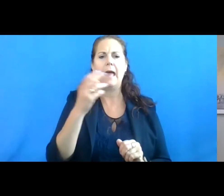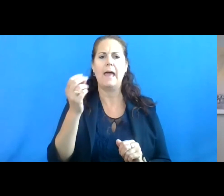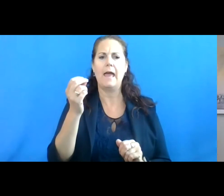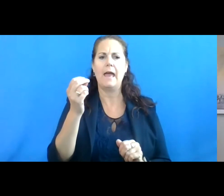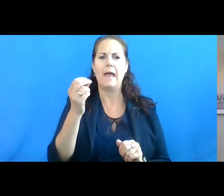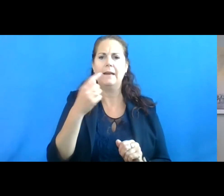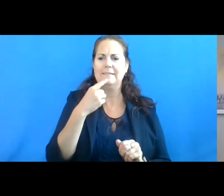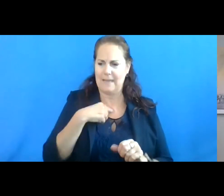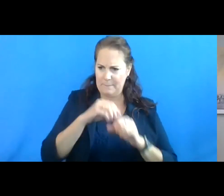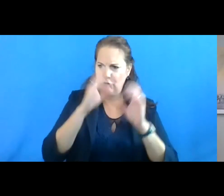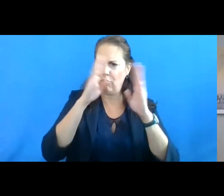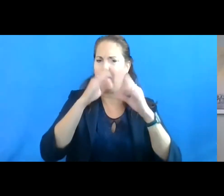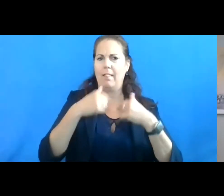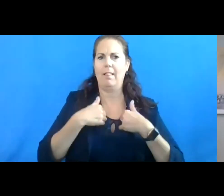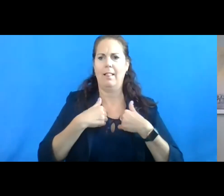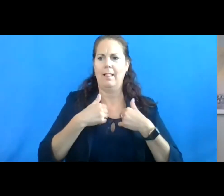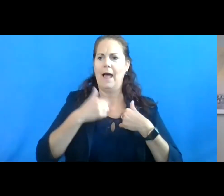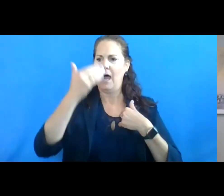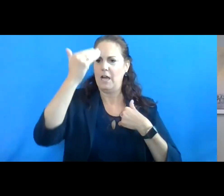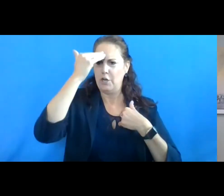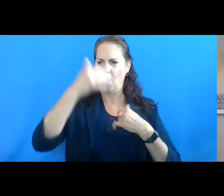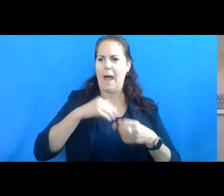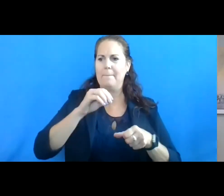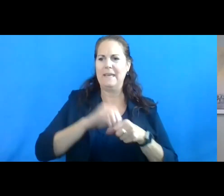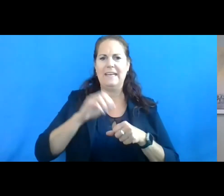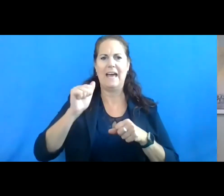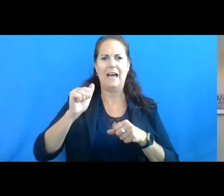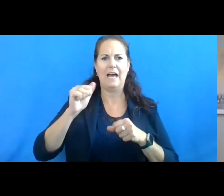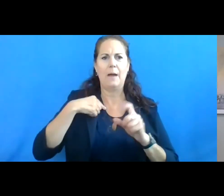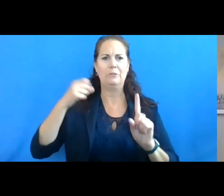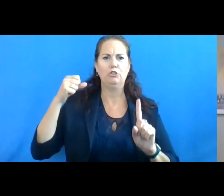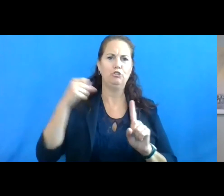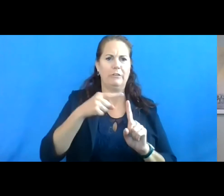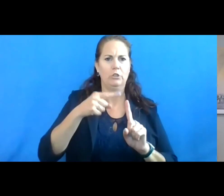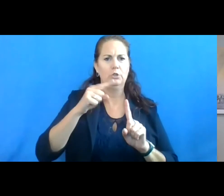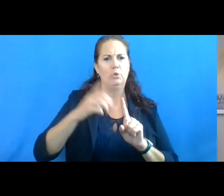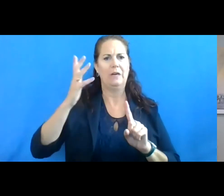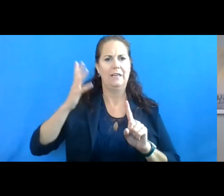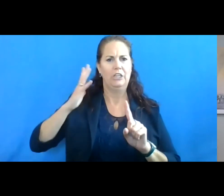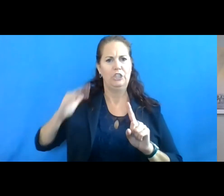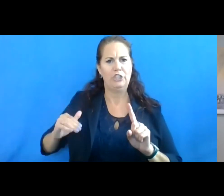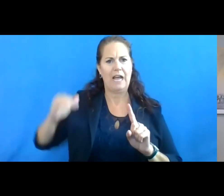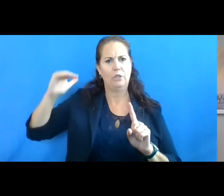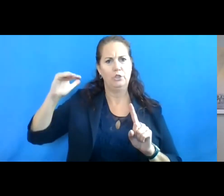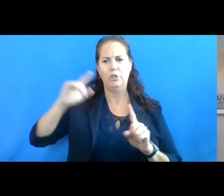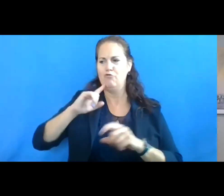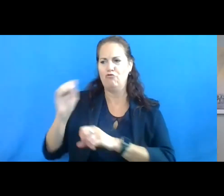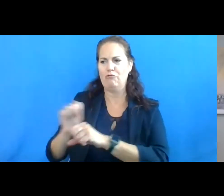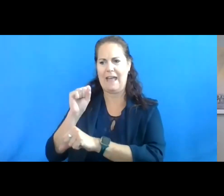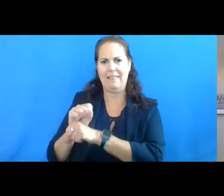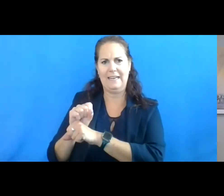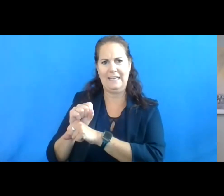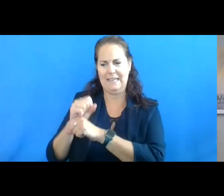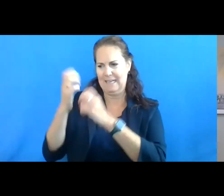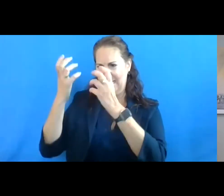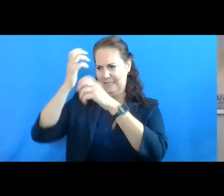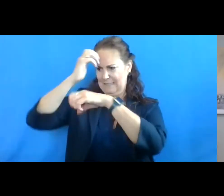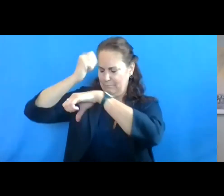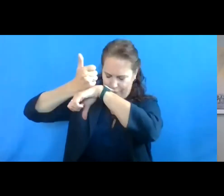I know I’m triggered into a childhood reality and that it's in my brain, and I can't regulate